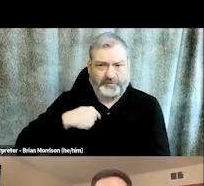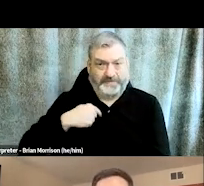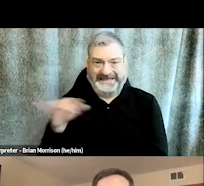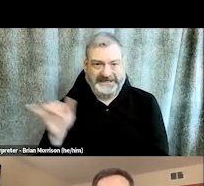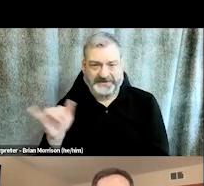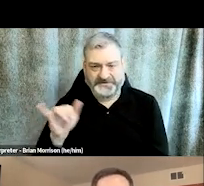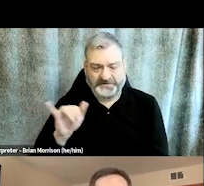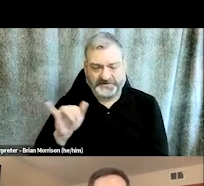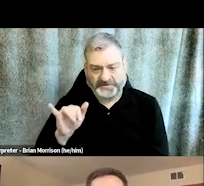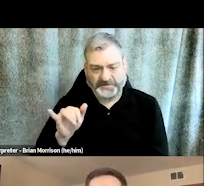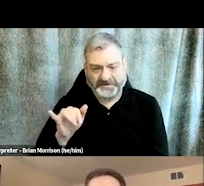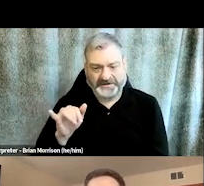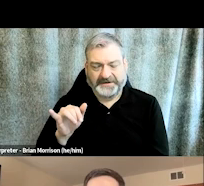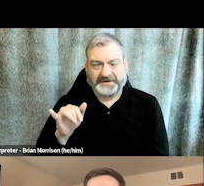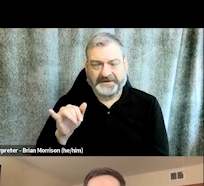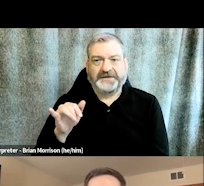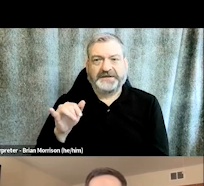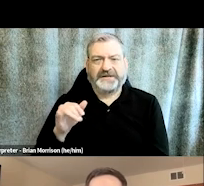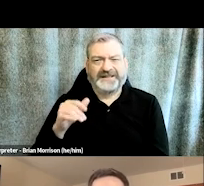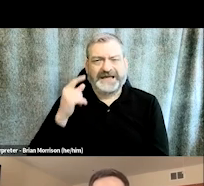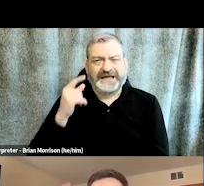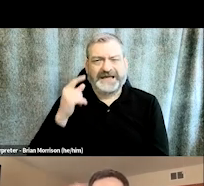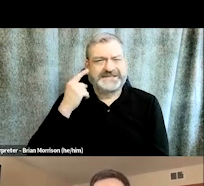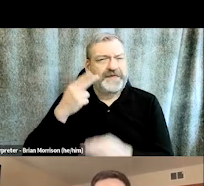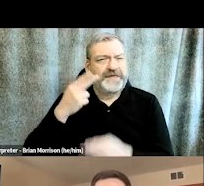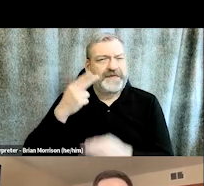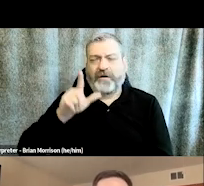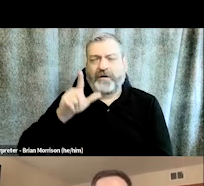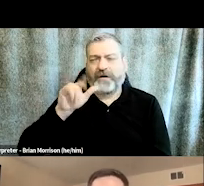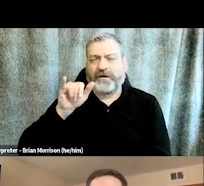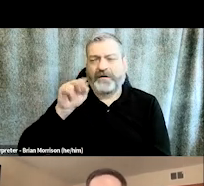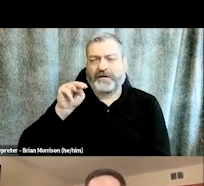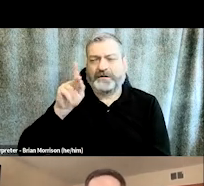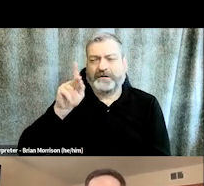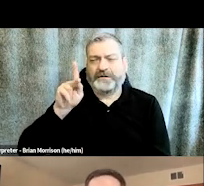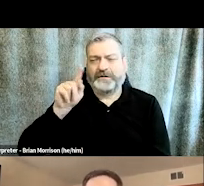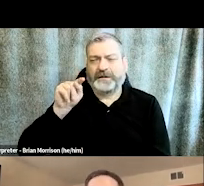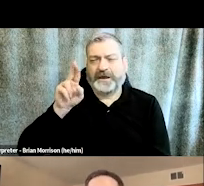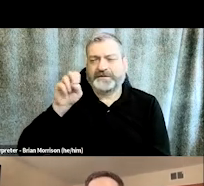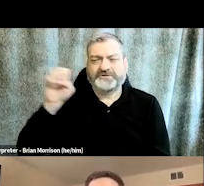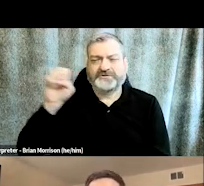There's a site I think called Linktree that will have just there could be 1015. I've seen a lot of links.